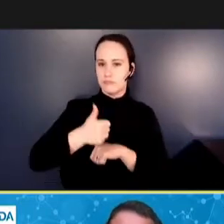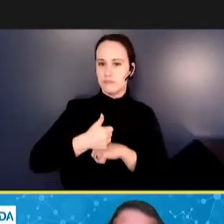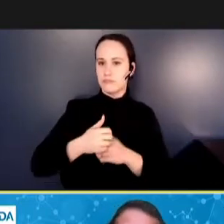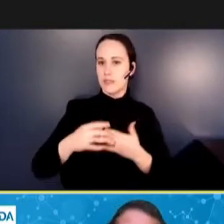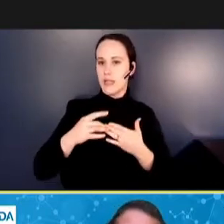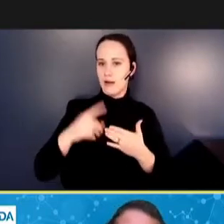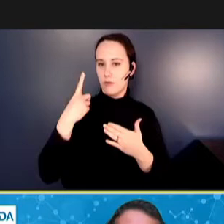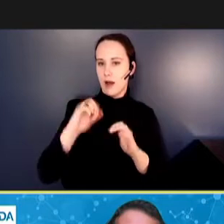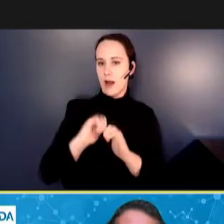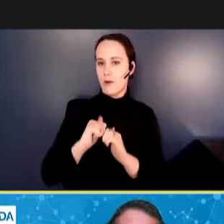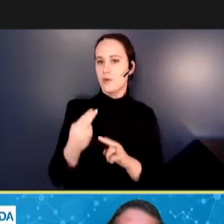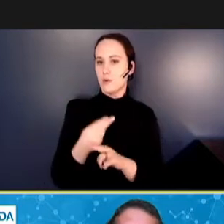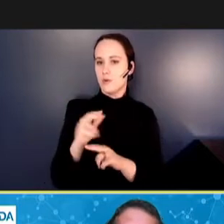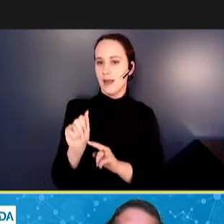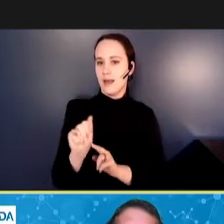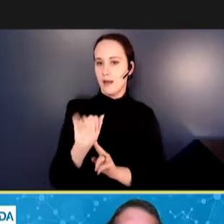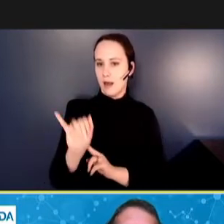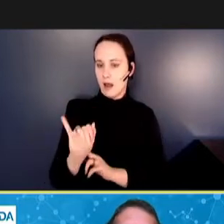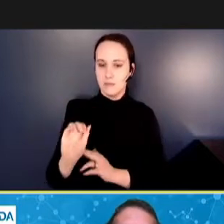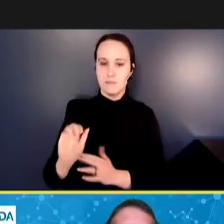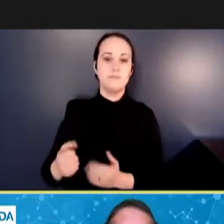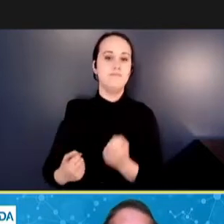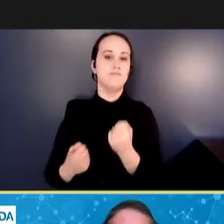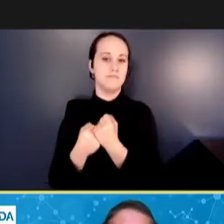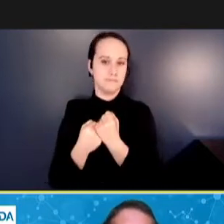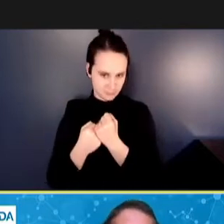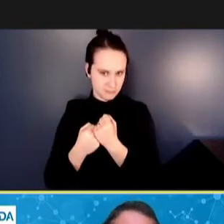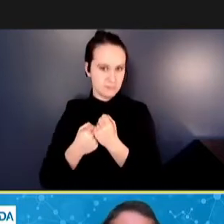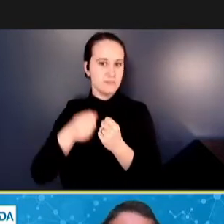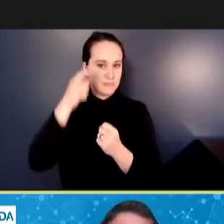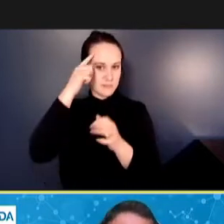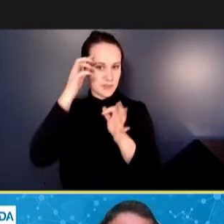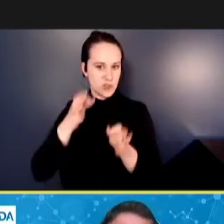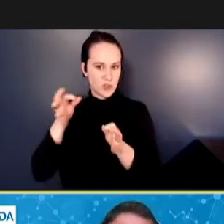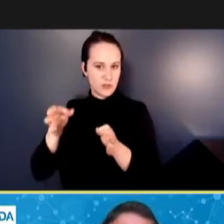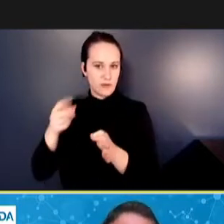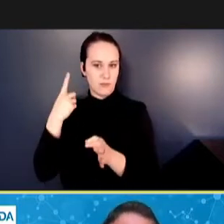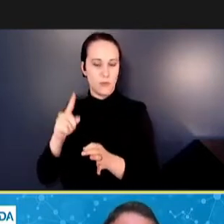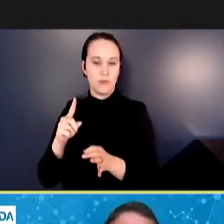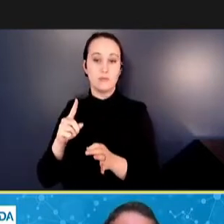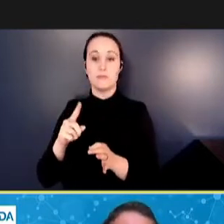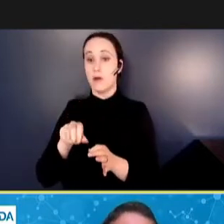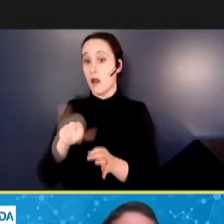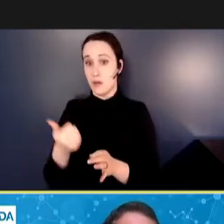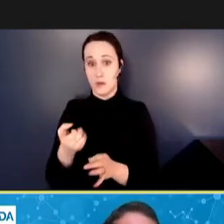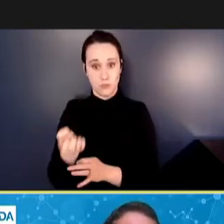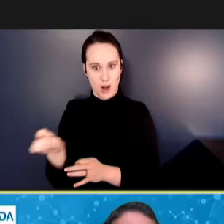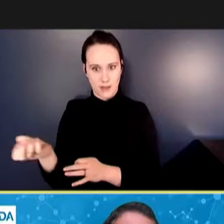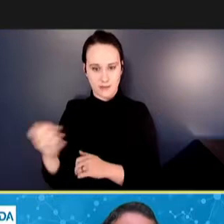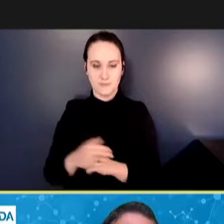to support regulatory decision-making for drugs and biologic products. With regard to advancing